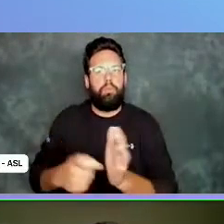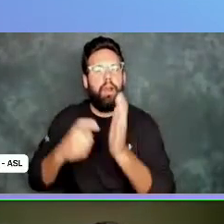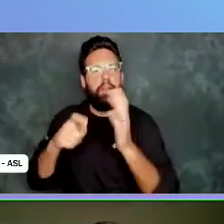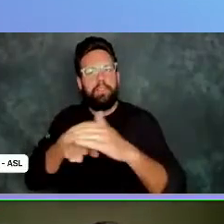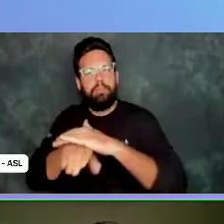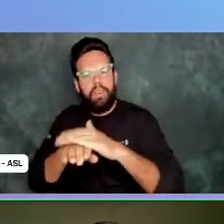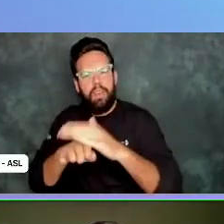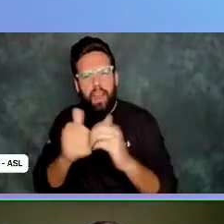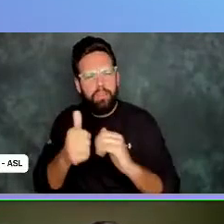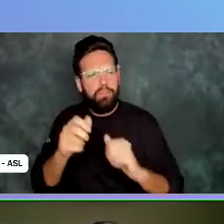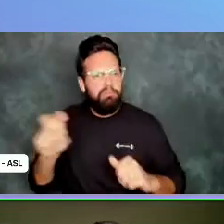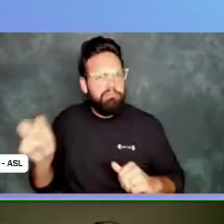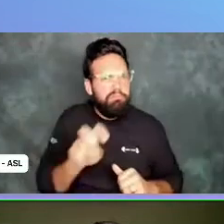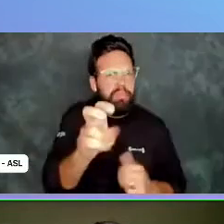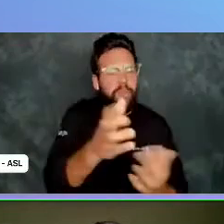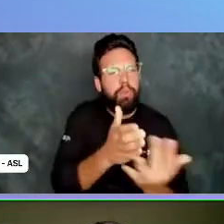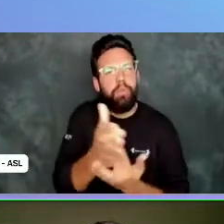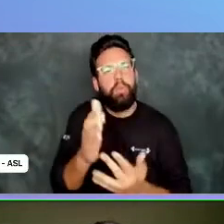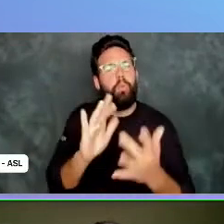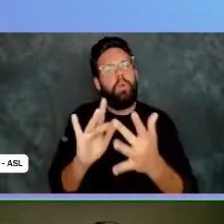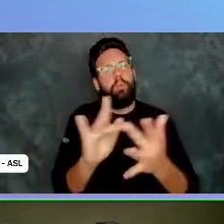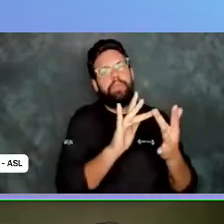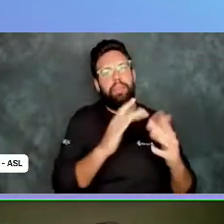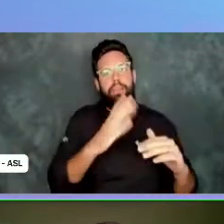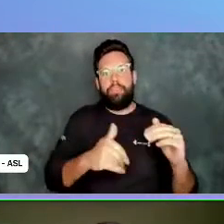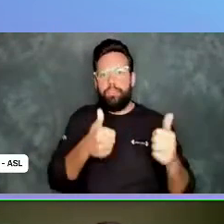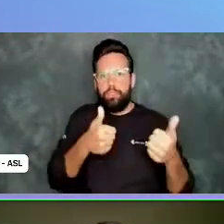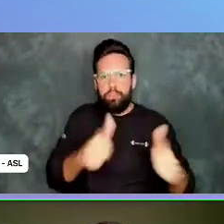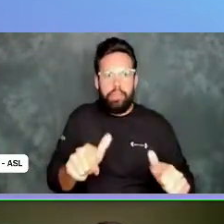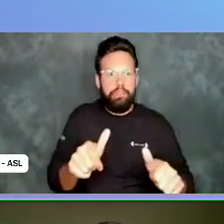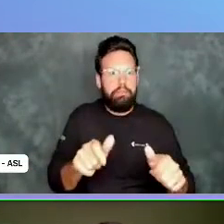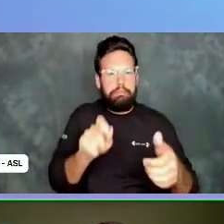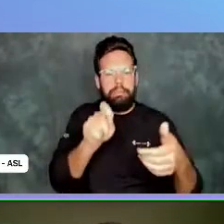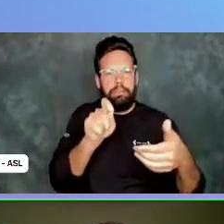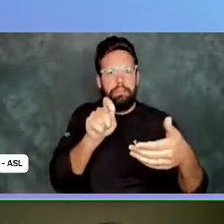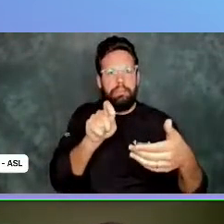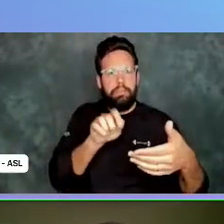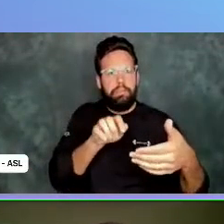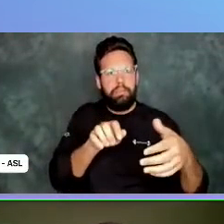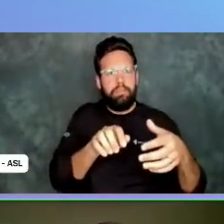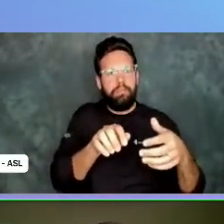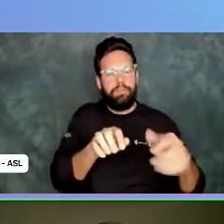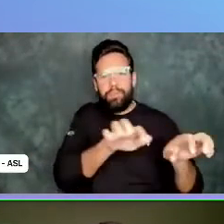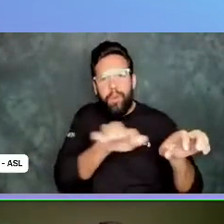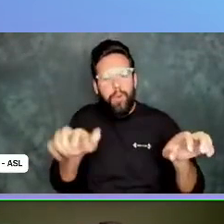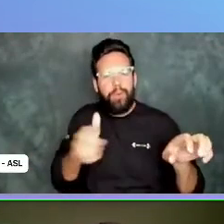of assisted technology get around our websites and our forms come up and gives them a better experience than create